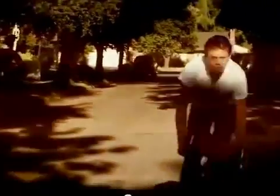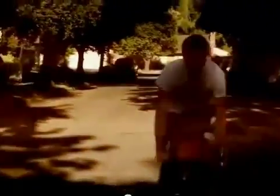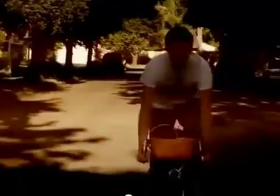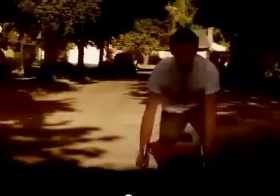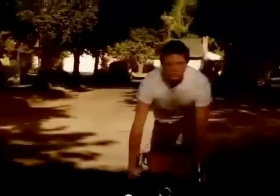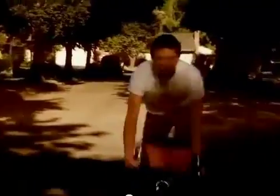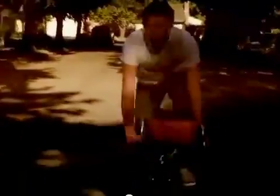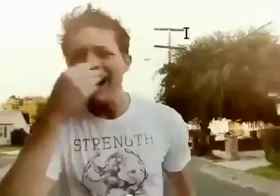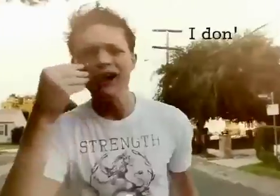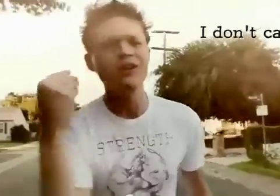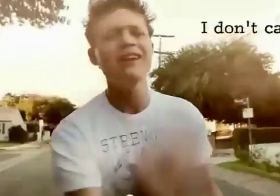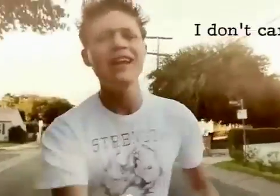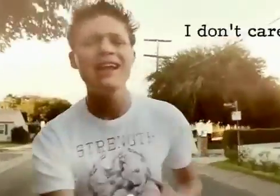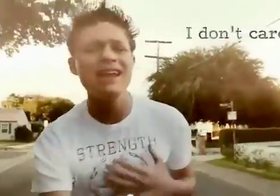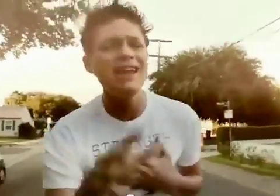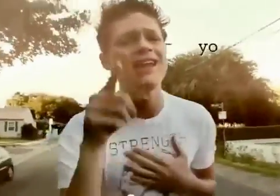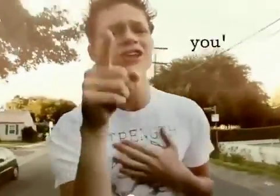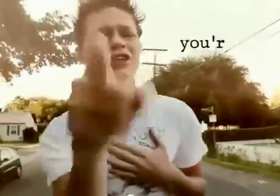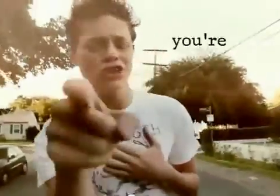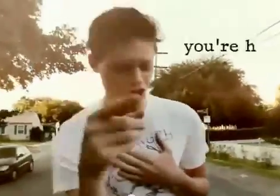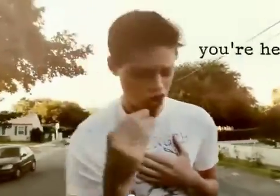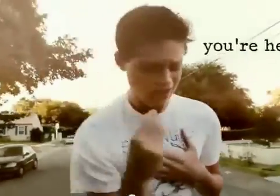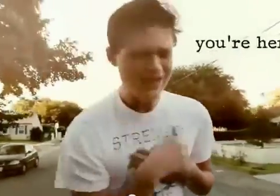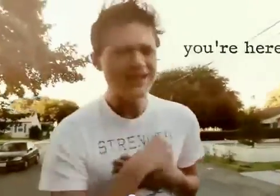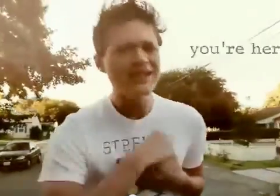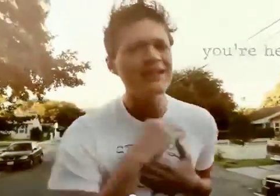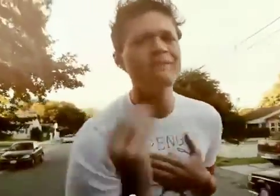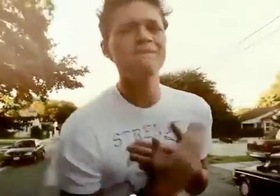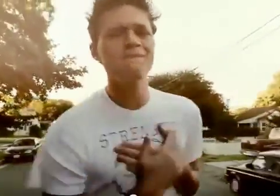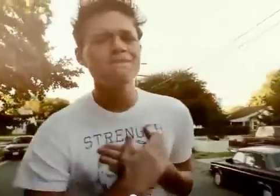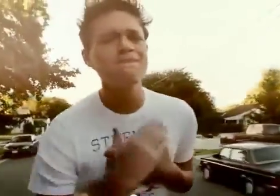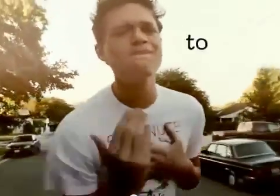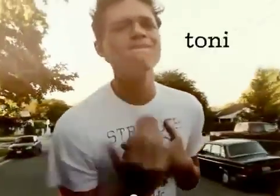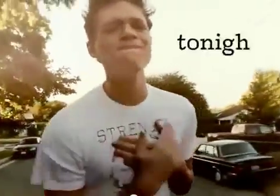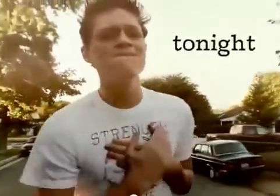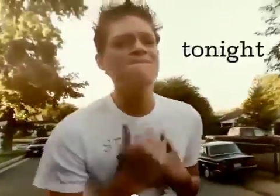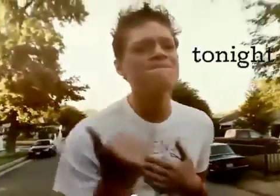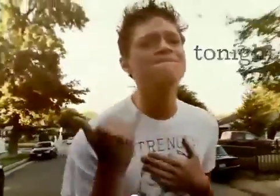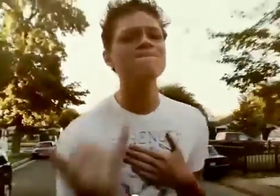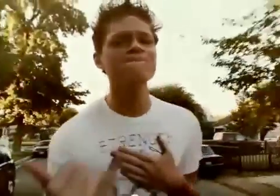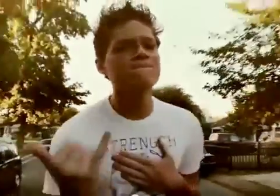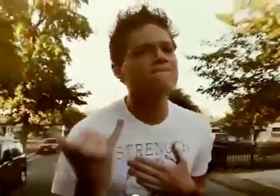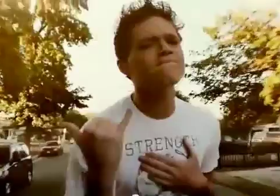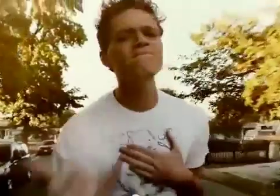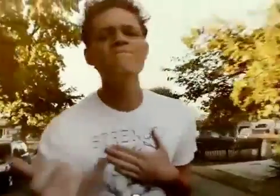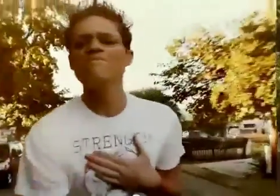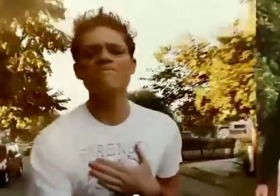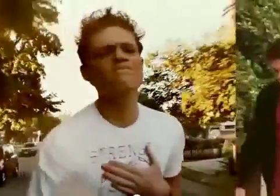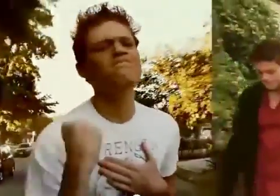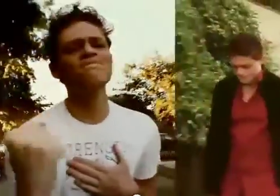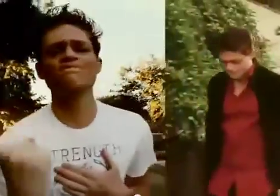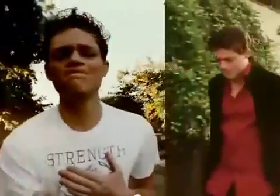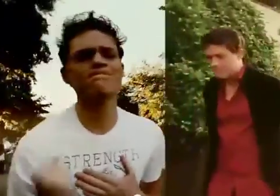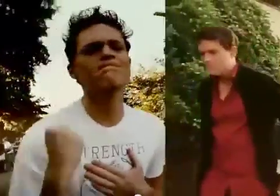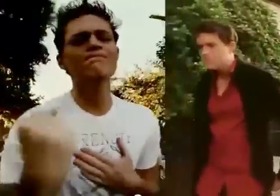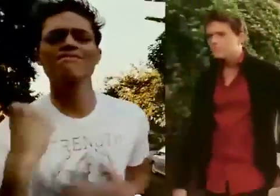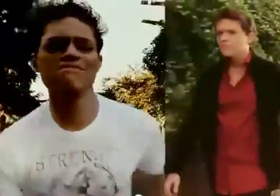I don’t care you’re here tonight